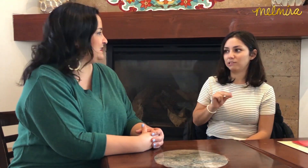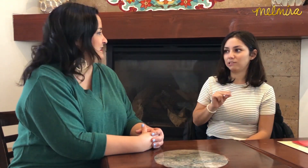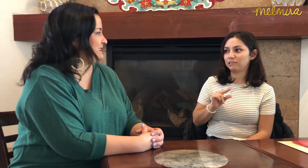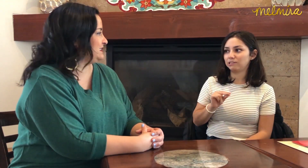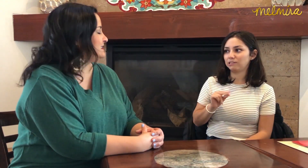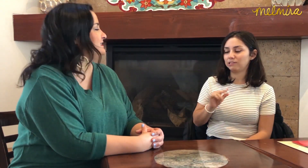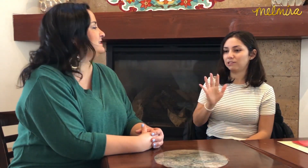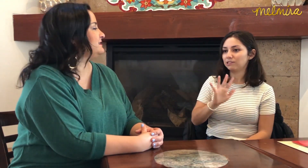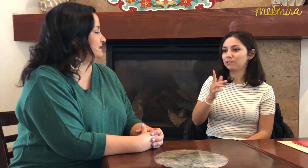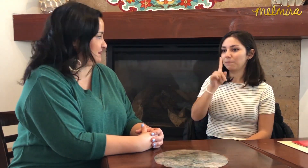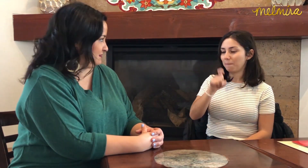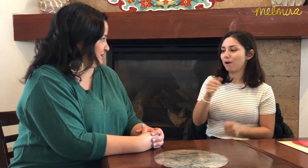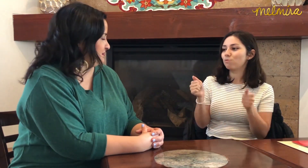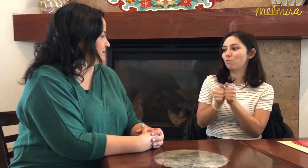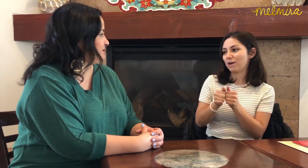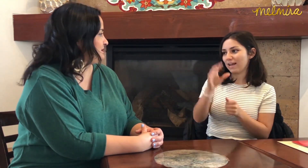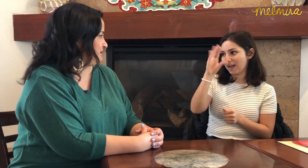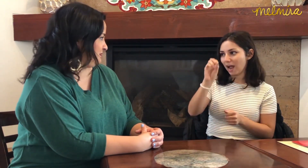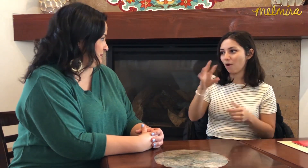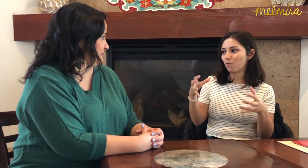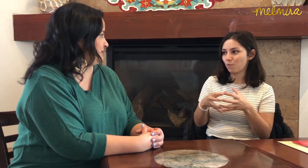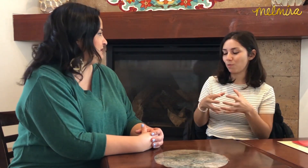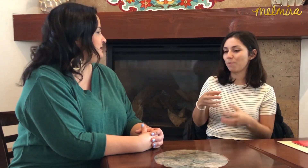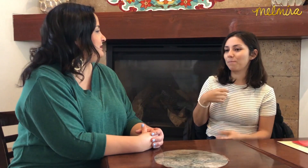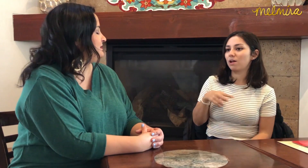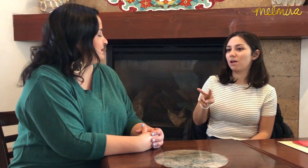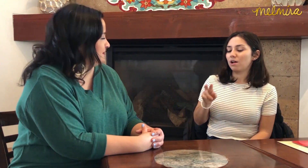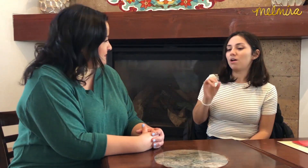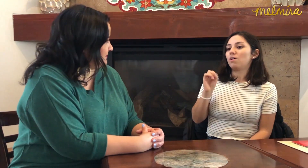She said, "No. You should be with a guy or a group of people."